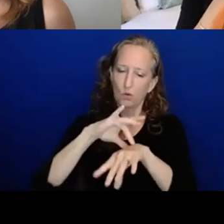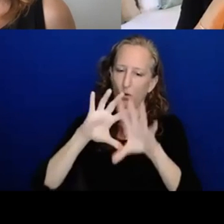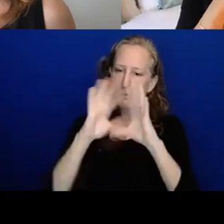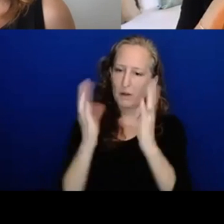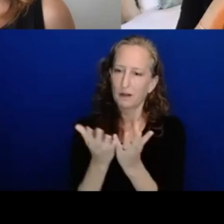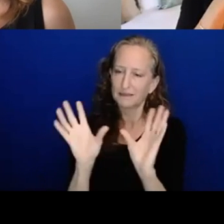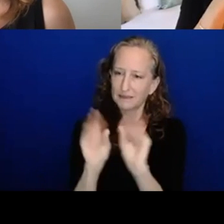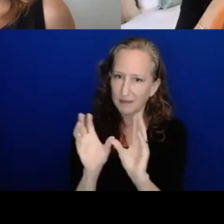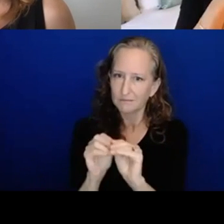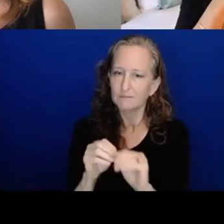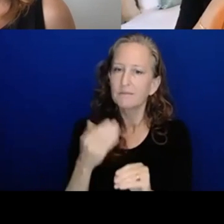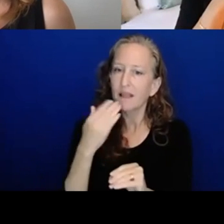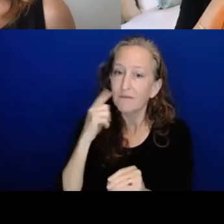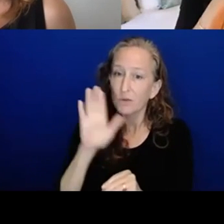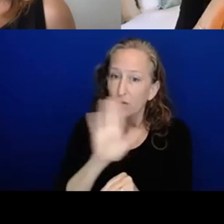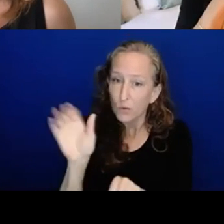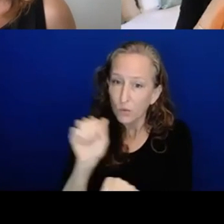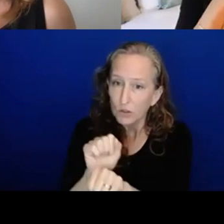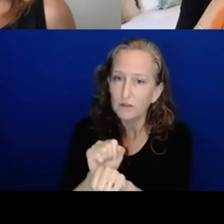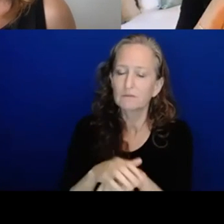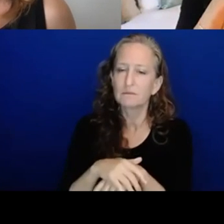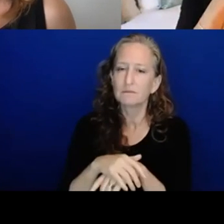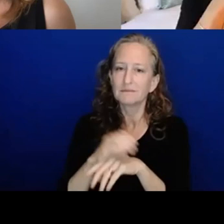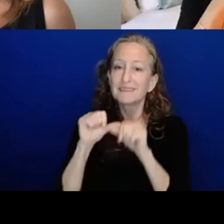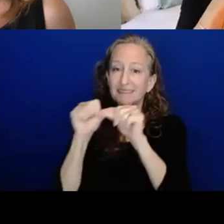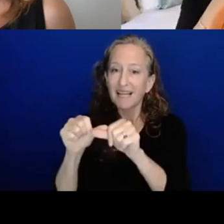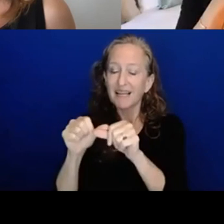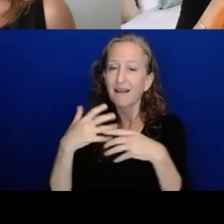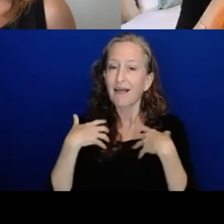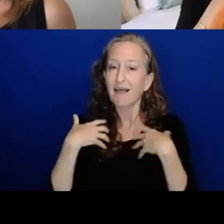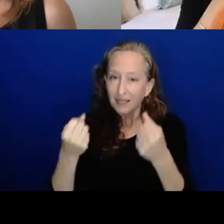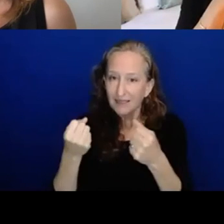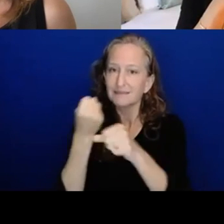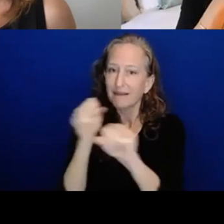Stay healthy, stay safe. And we're all here doing what we can. So, thank you.